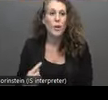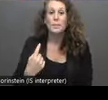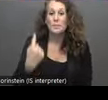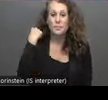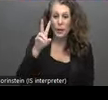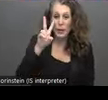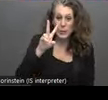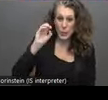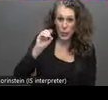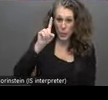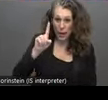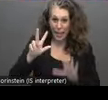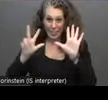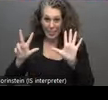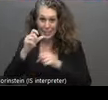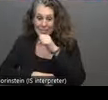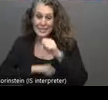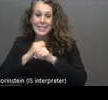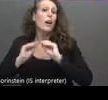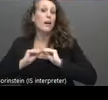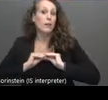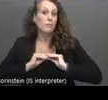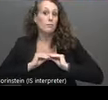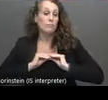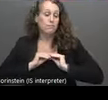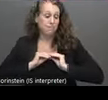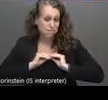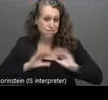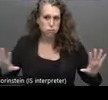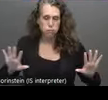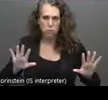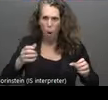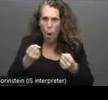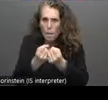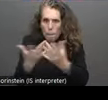and a lot of demands came, and many organizations signed up, and they were really interested